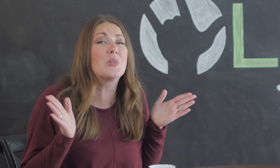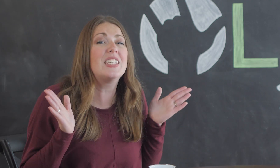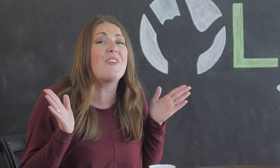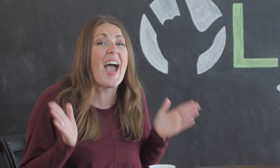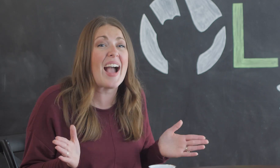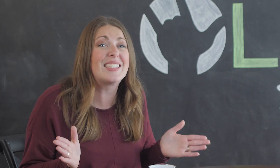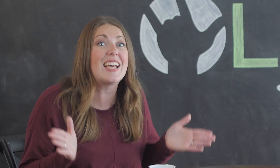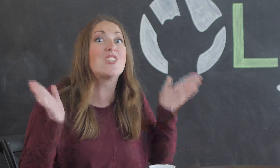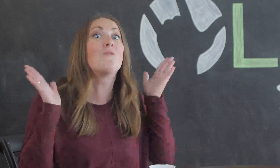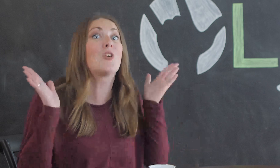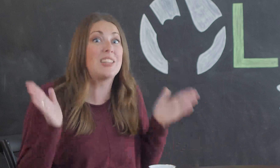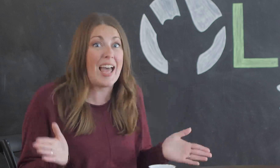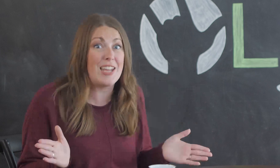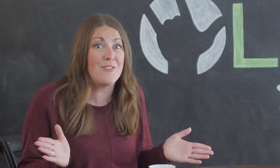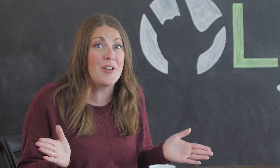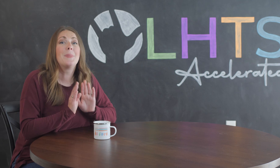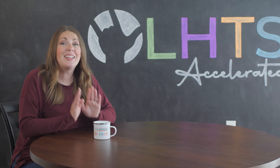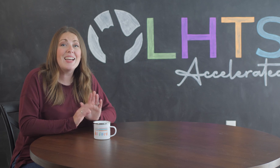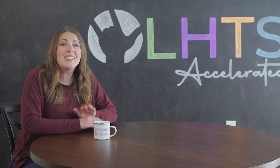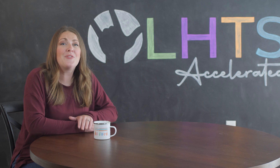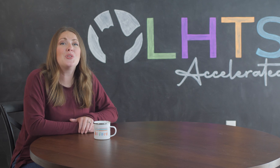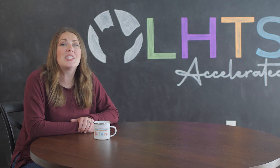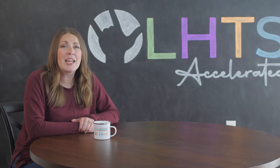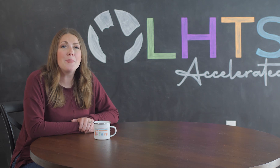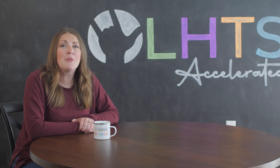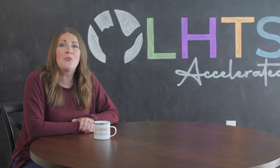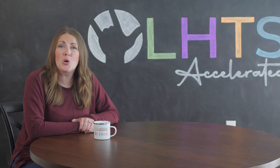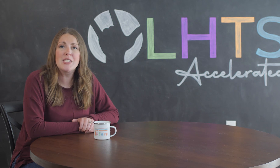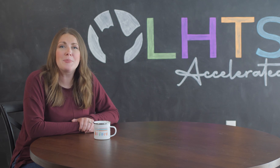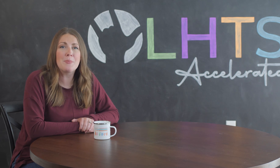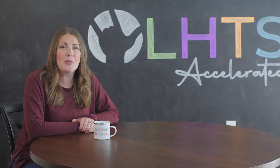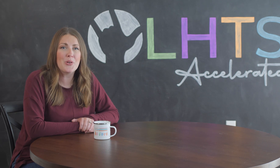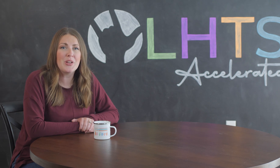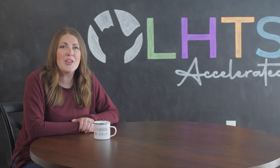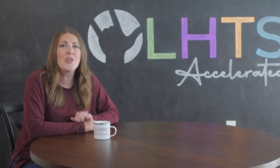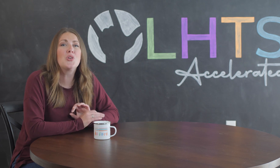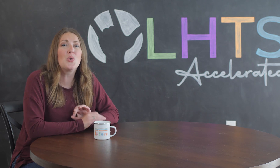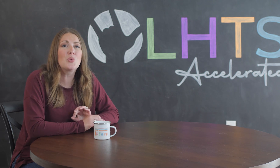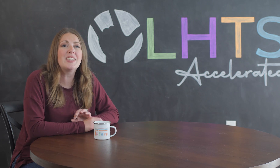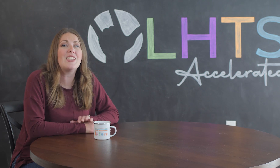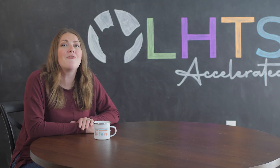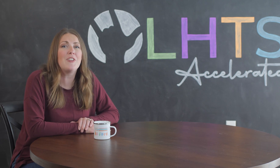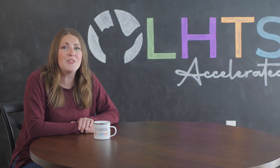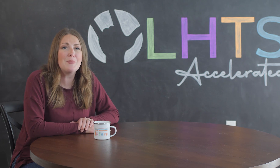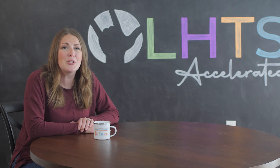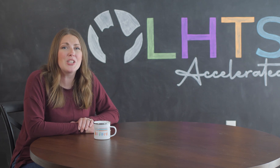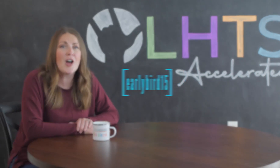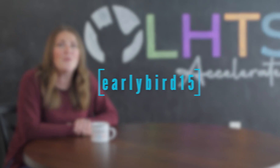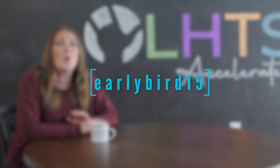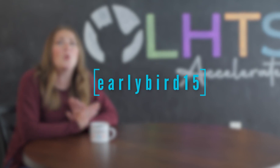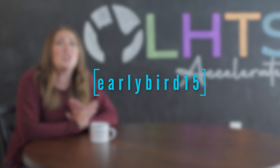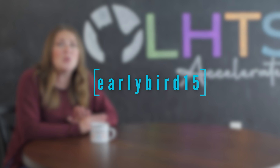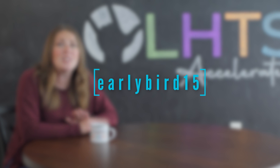receive access for life, plus if you sign up before September 30th you'll receive 15% off when using